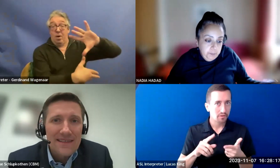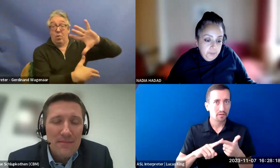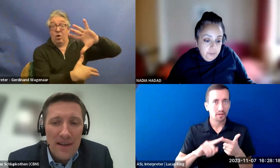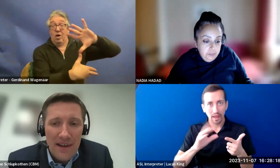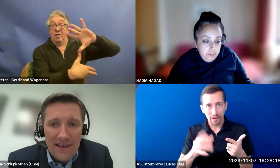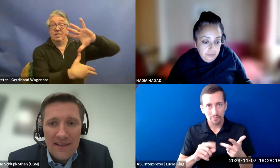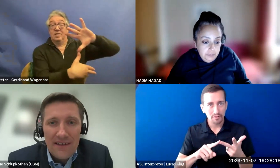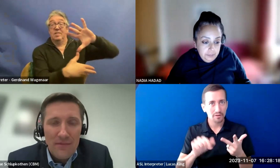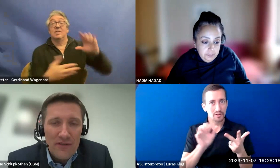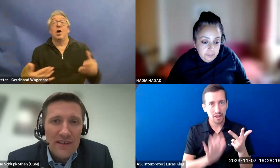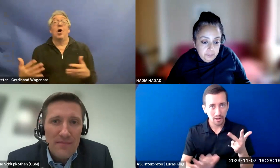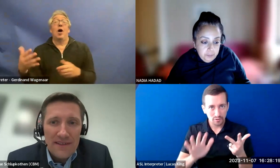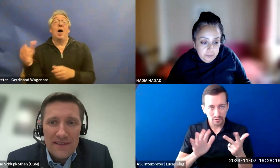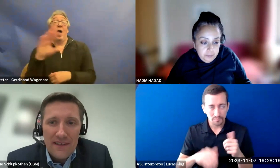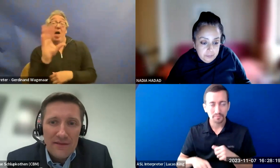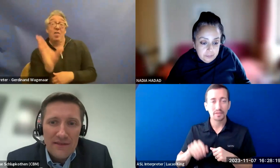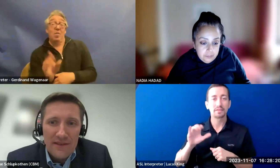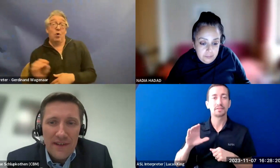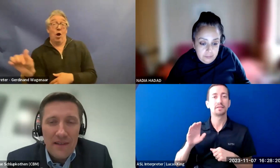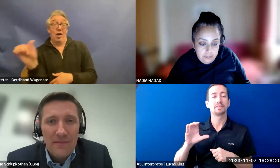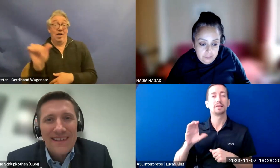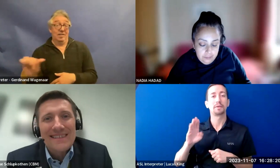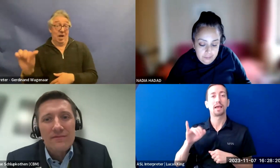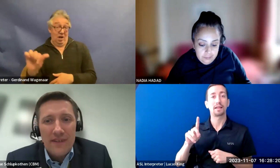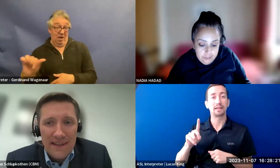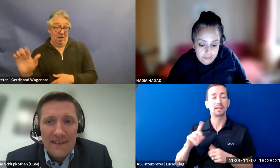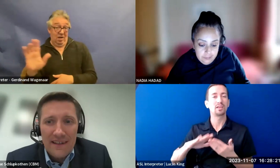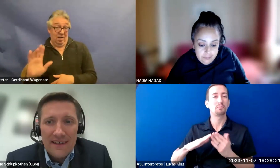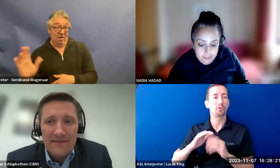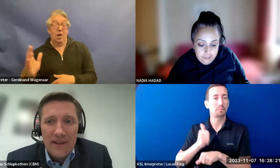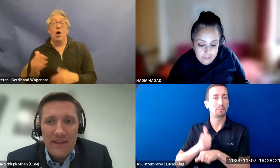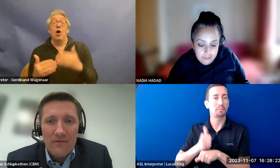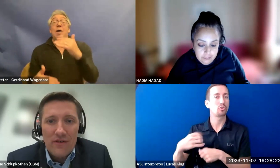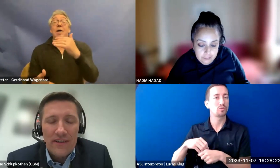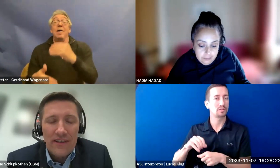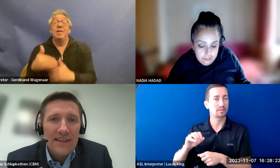CBID is a recognized way of working